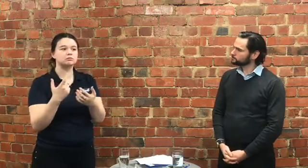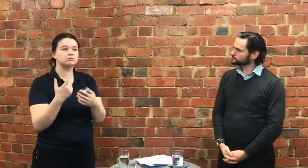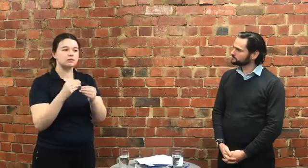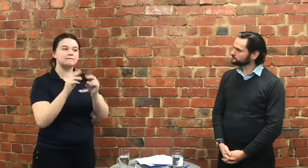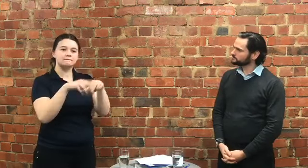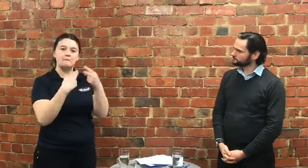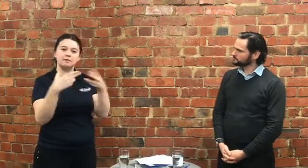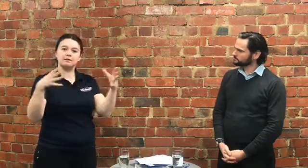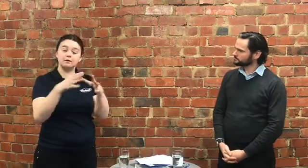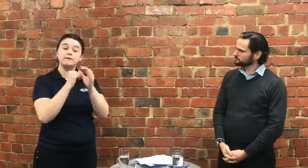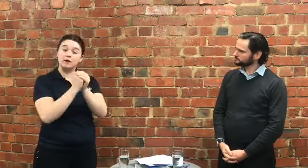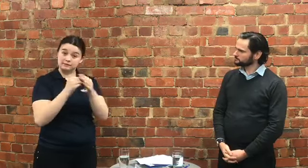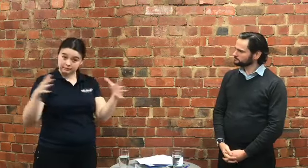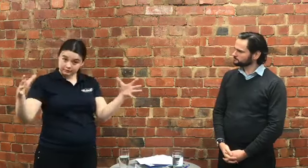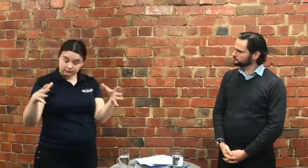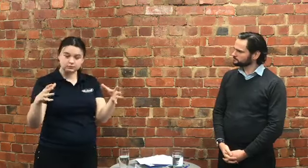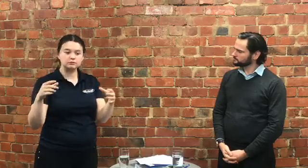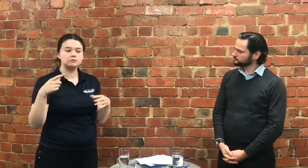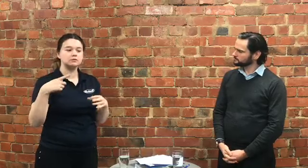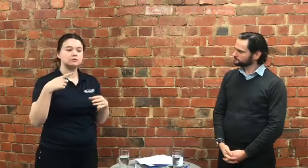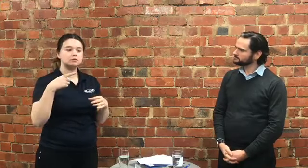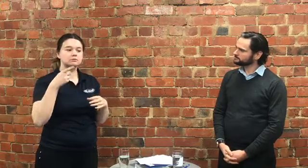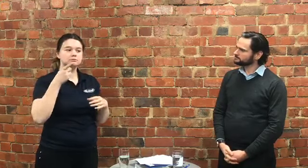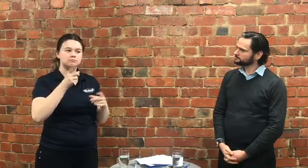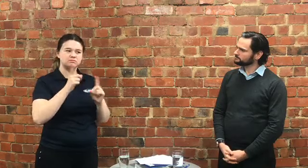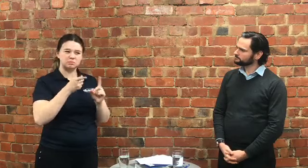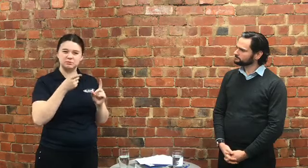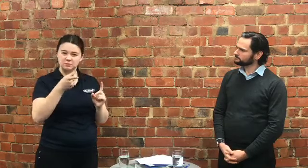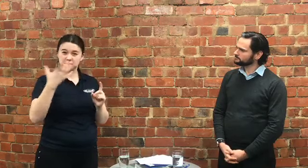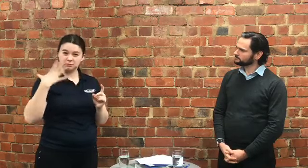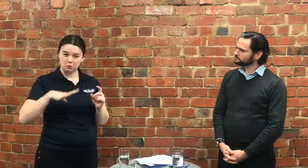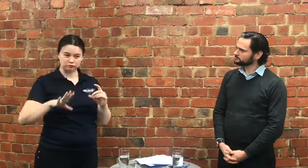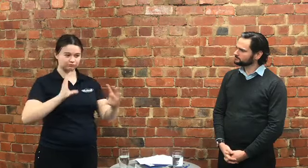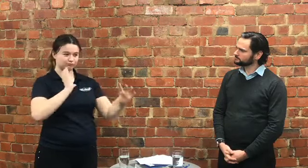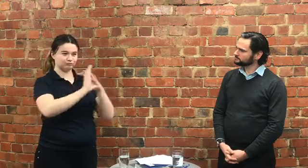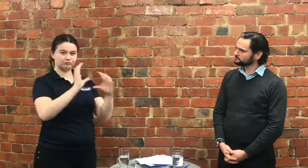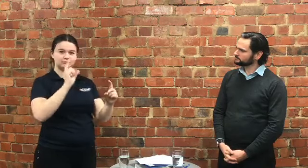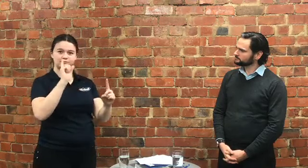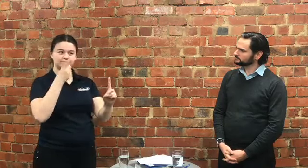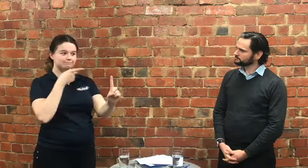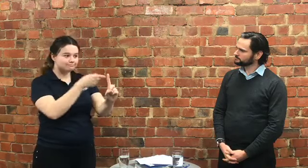and you know, family events in their lives, parties, might have birthdays, Christmases, and so on.